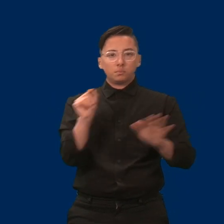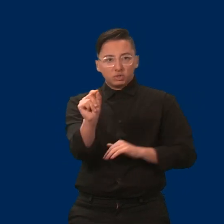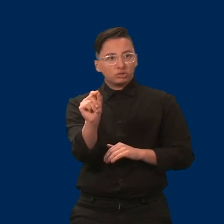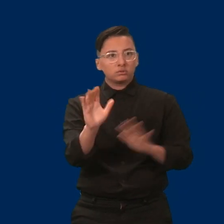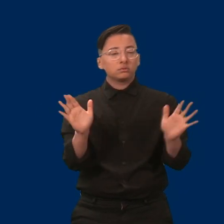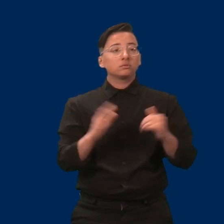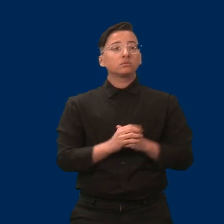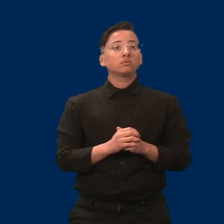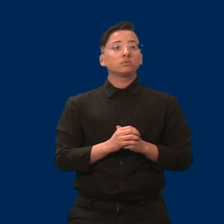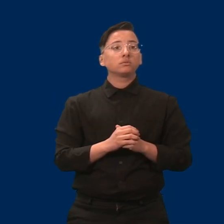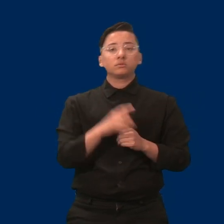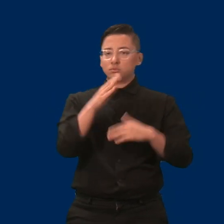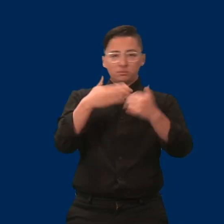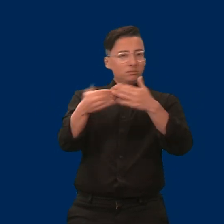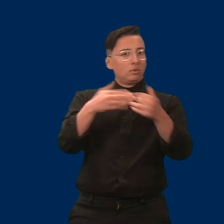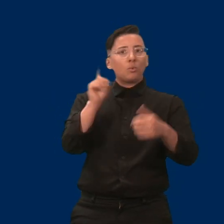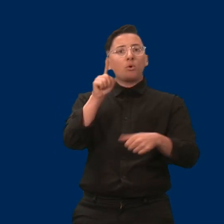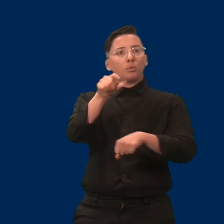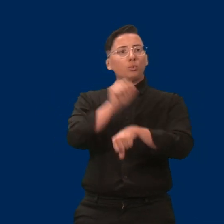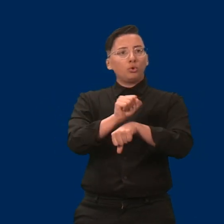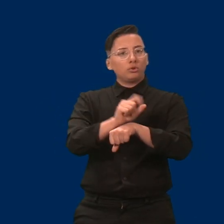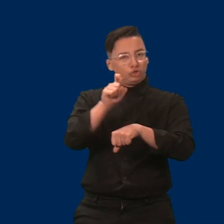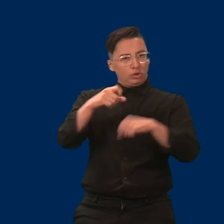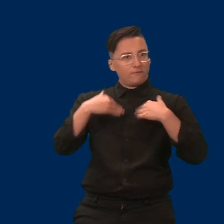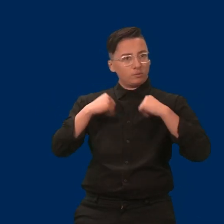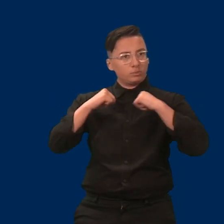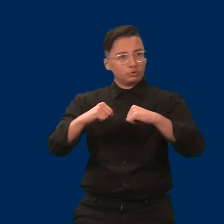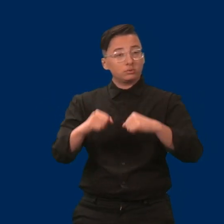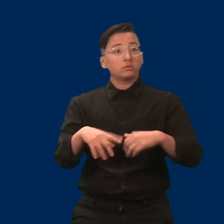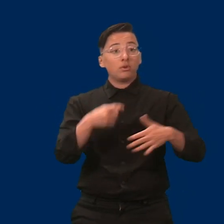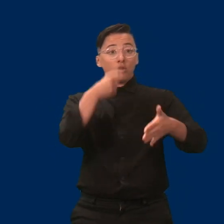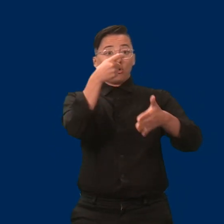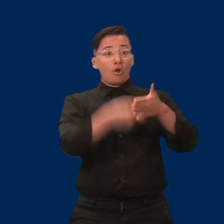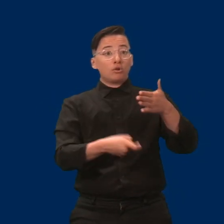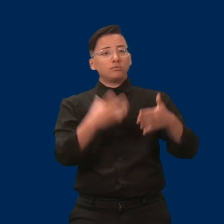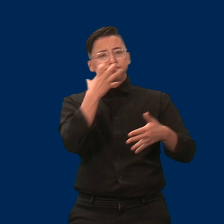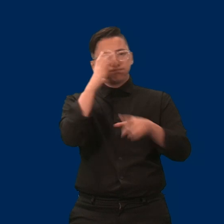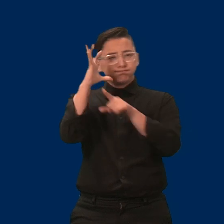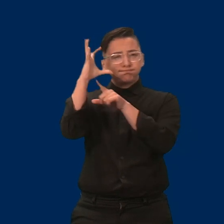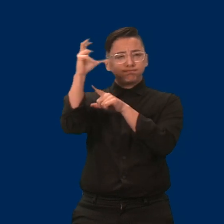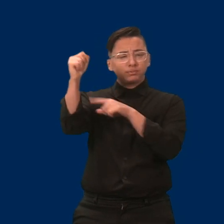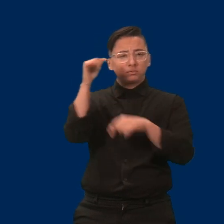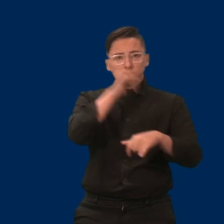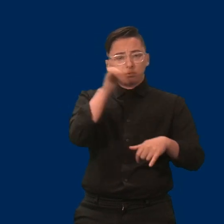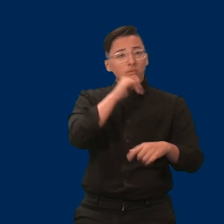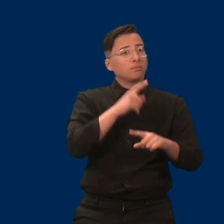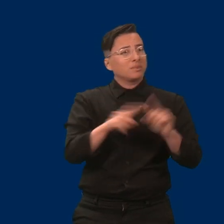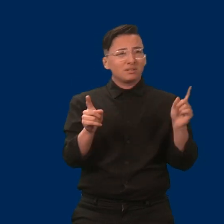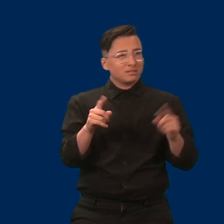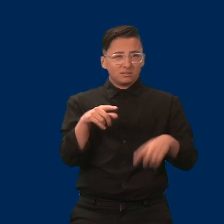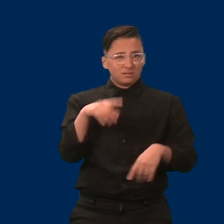with it were creating the content for the ADA Title II, affirmative action, equal opportunity,